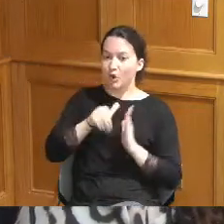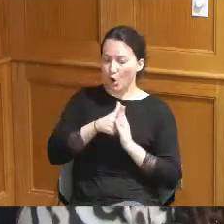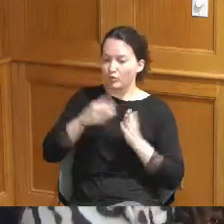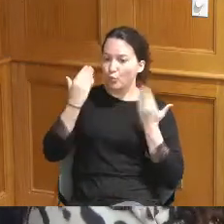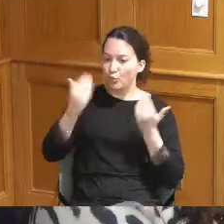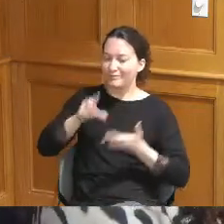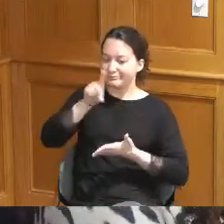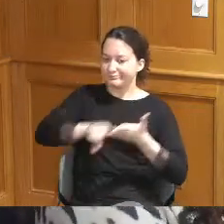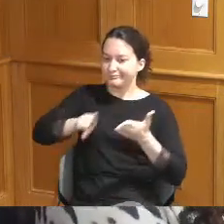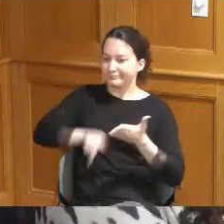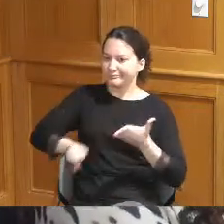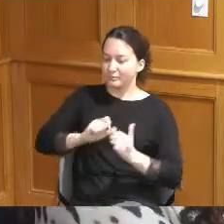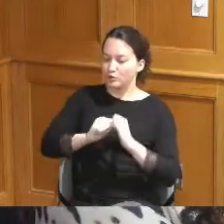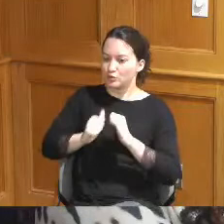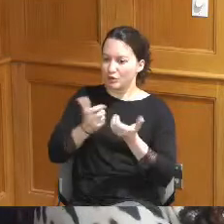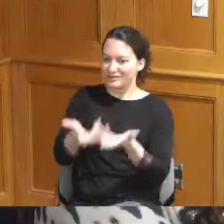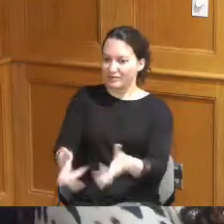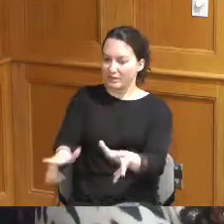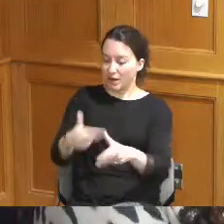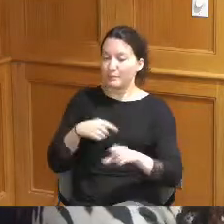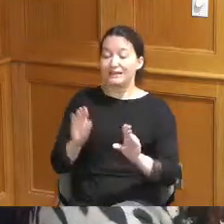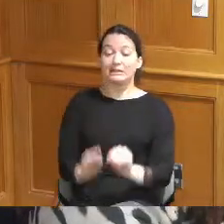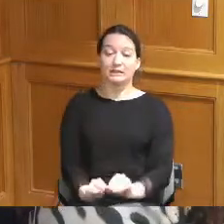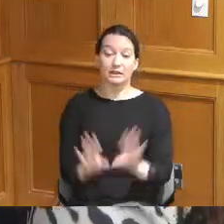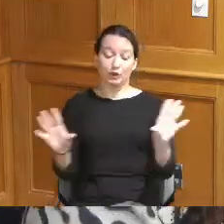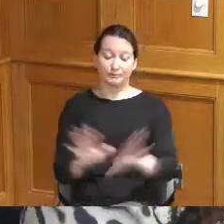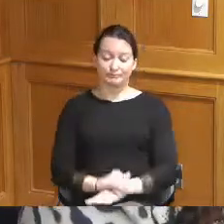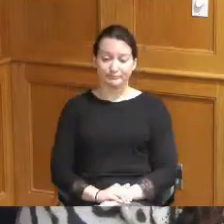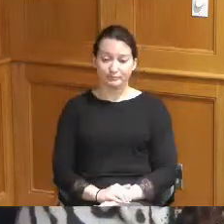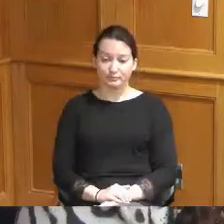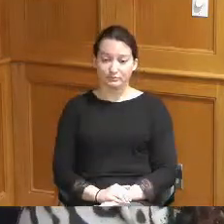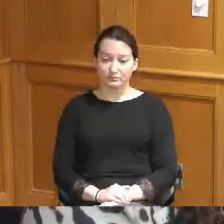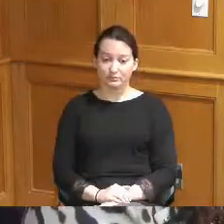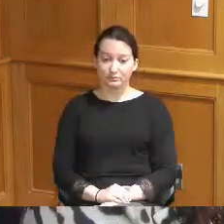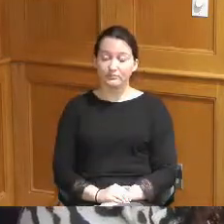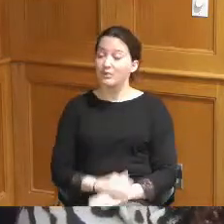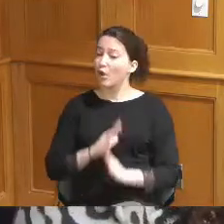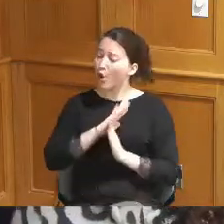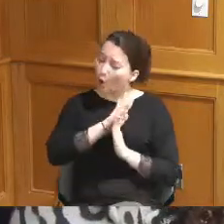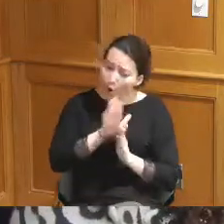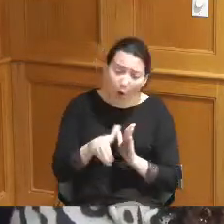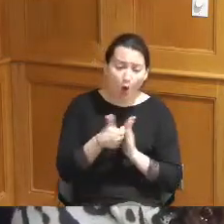sports facility so I went to make that clear and that's how I'll do for all all my votes